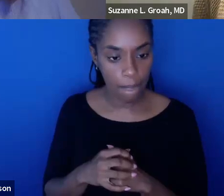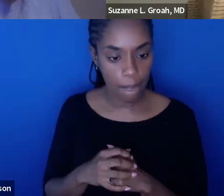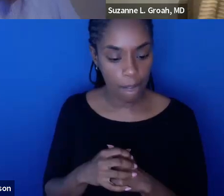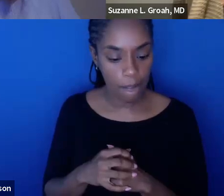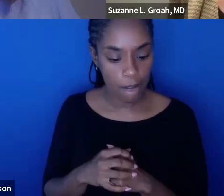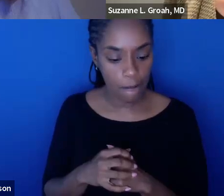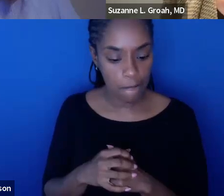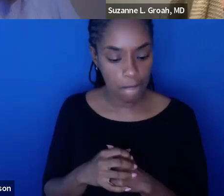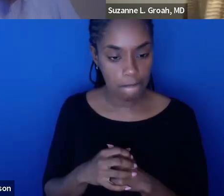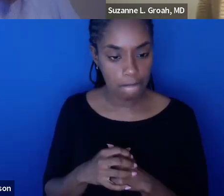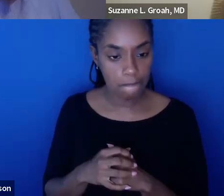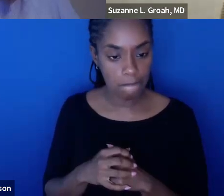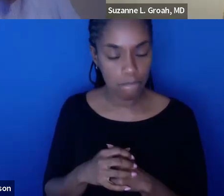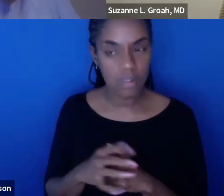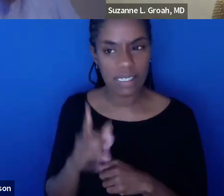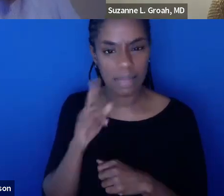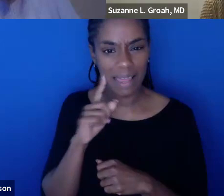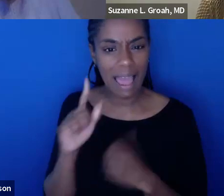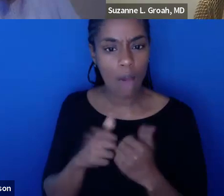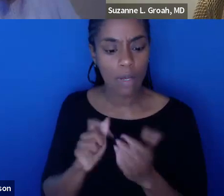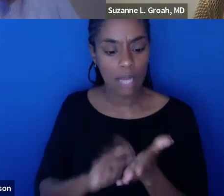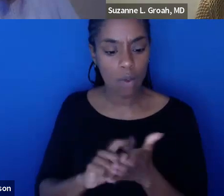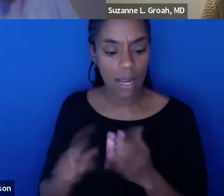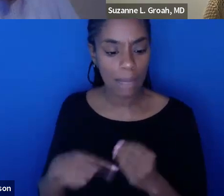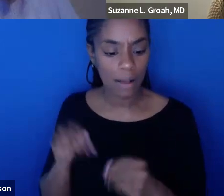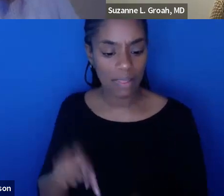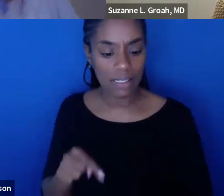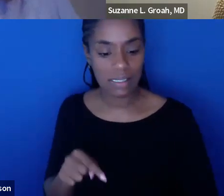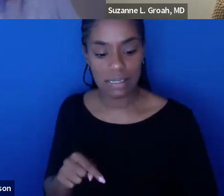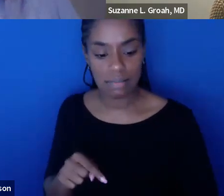on urinary tract infection? Because honestly, we really don't know what a urinary tract infection is.